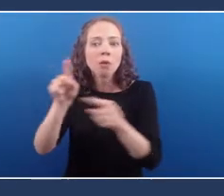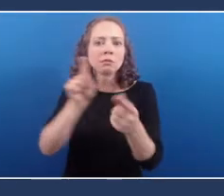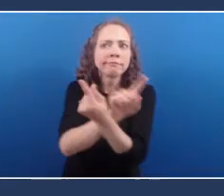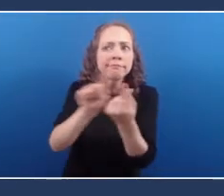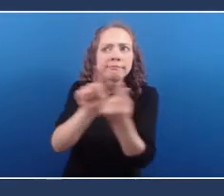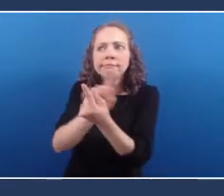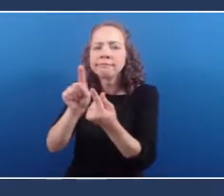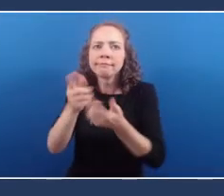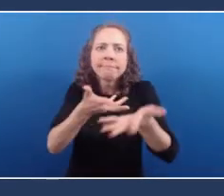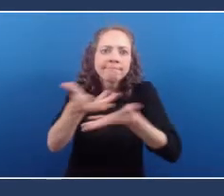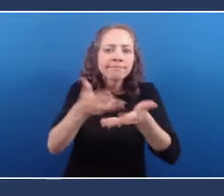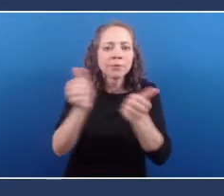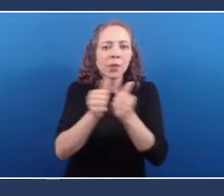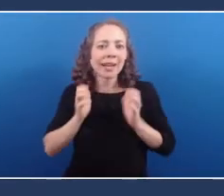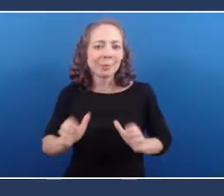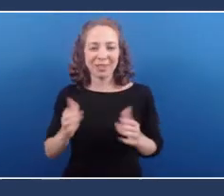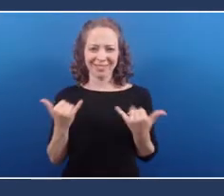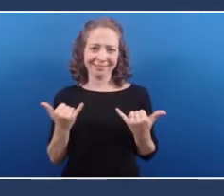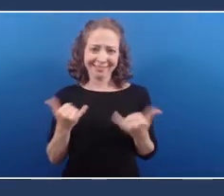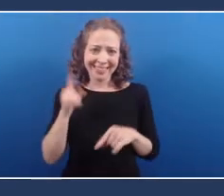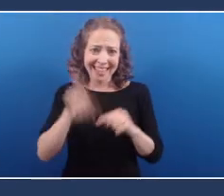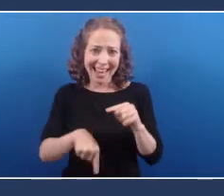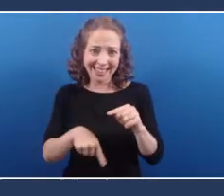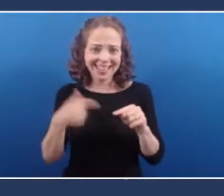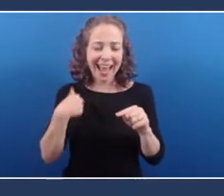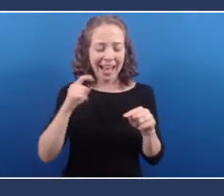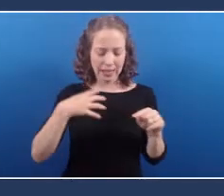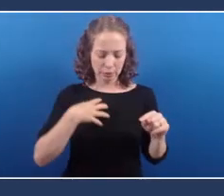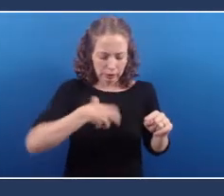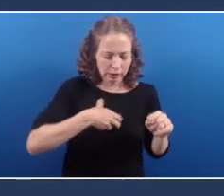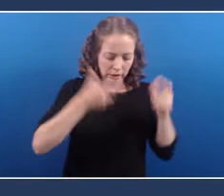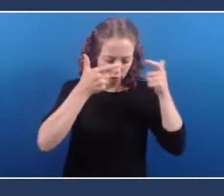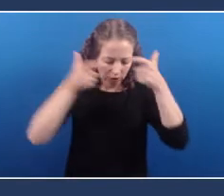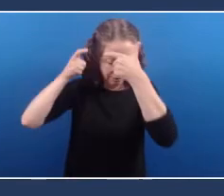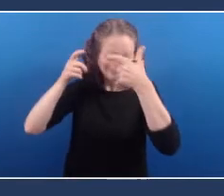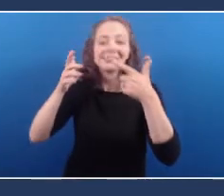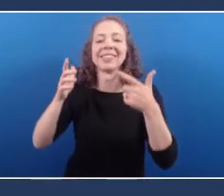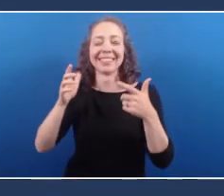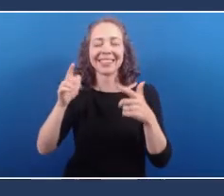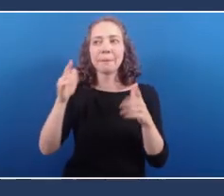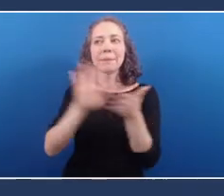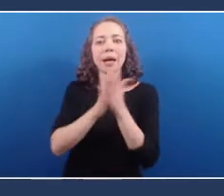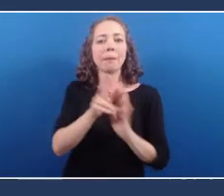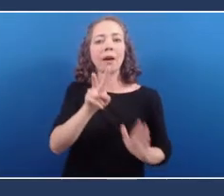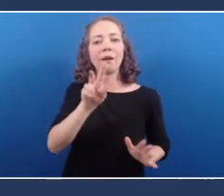I had to learn how to be a virtual evangelist. And at first that was really, really stressful.